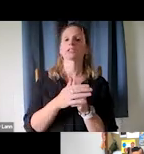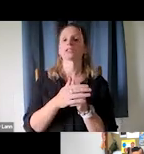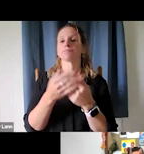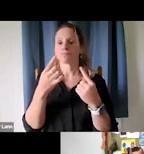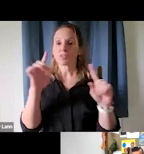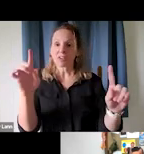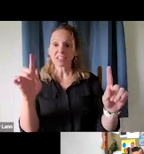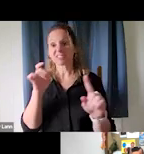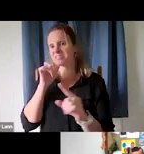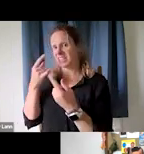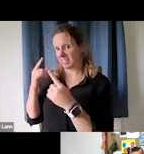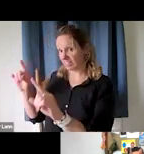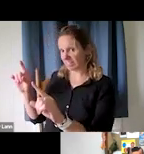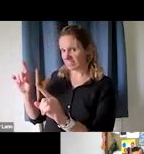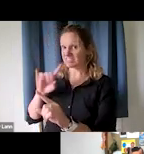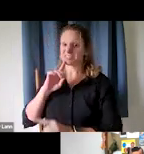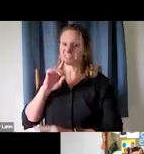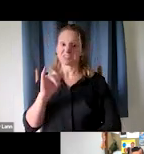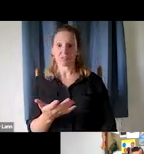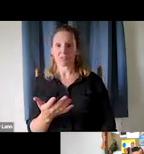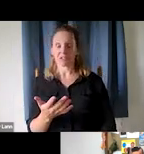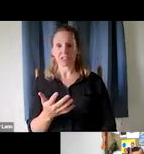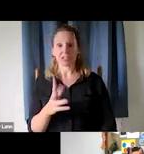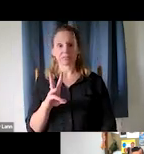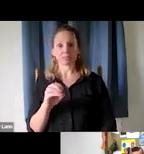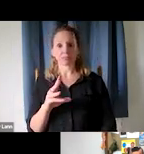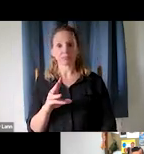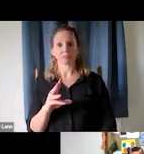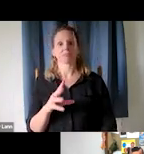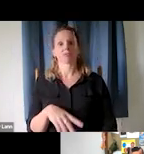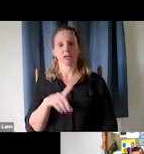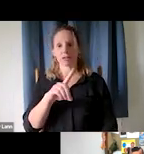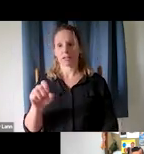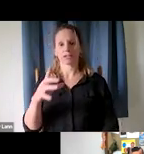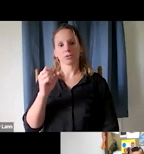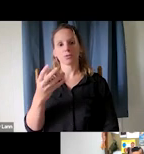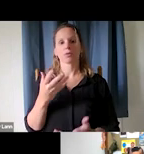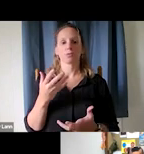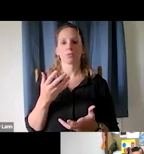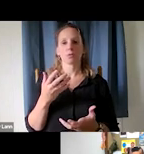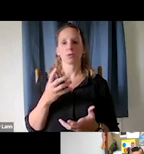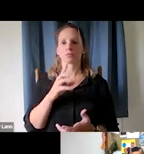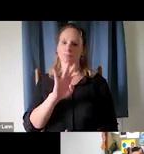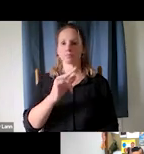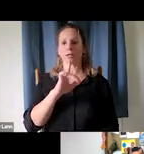what's ineffective, and what really wowed DDS. So we want Bug to really, you know, dig deep